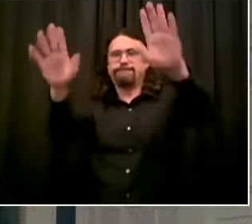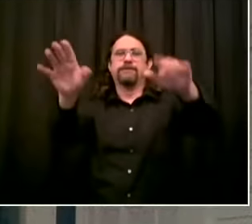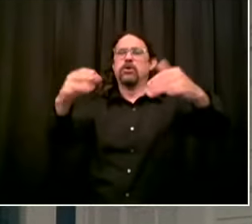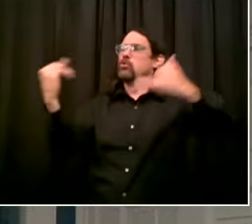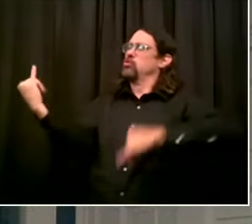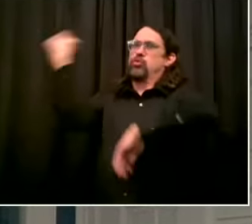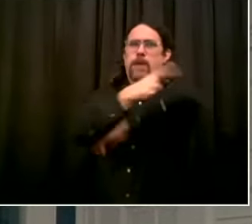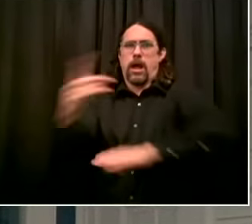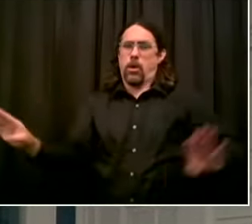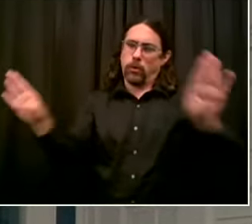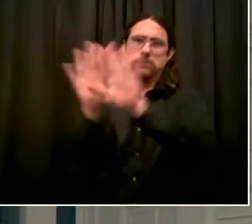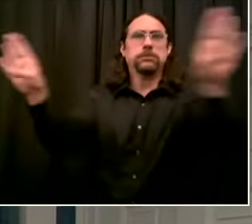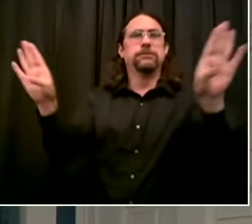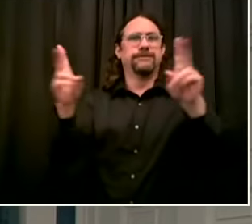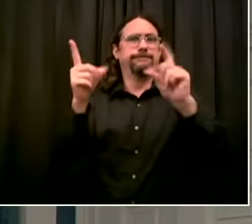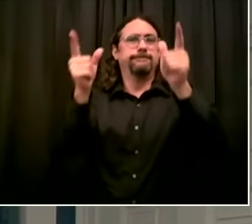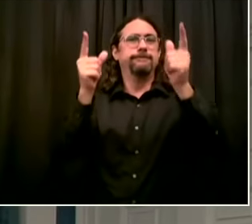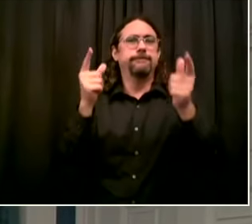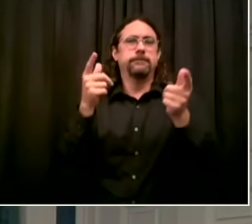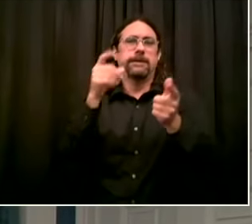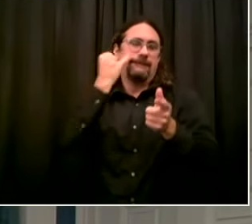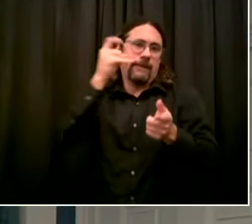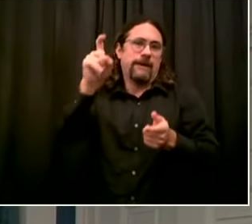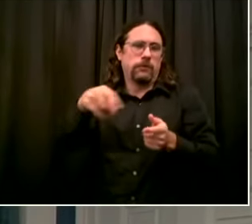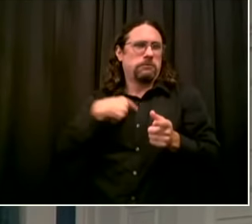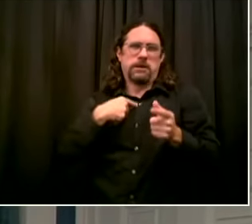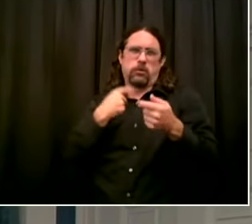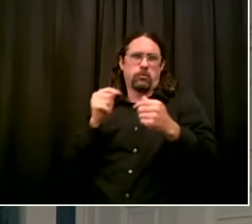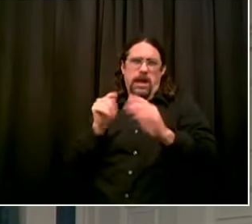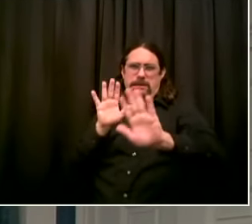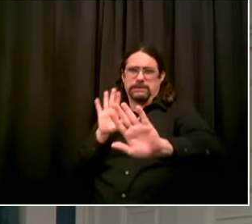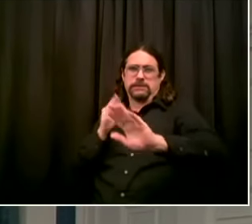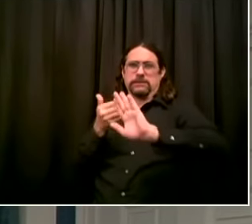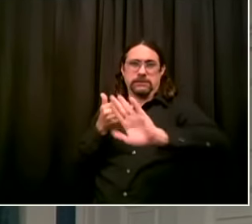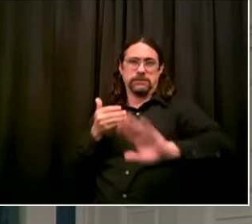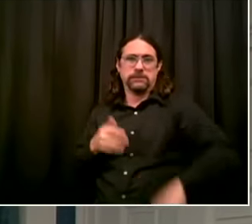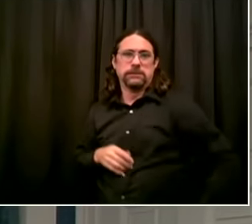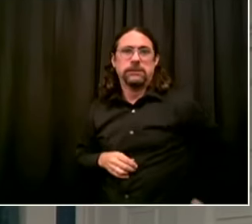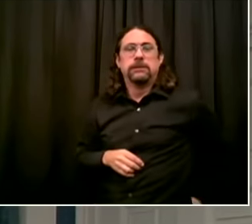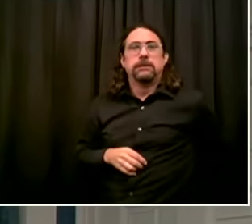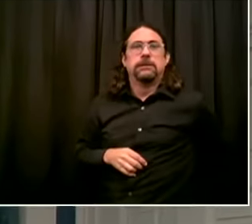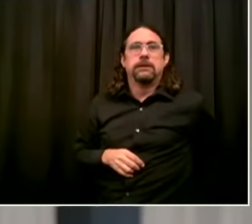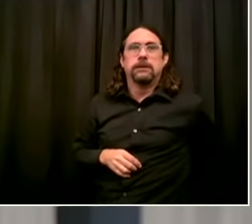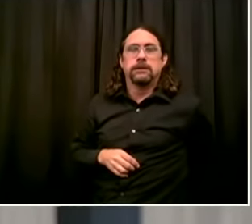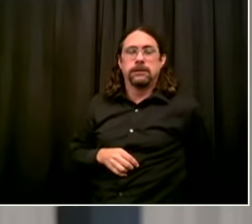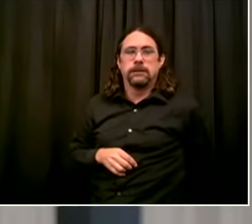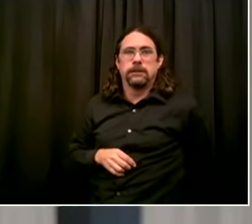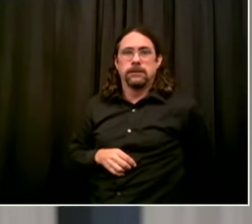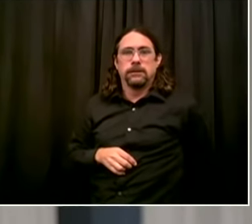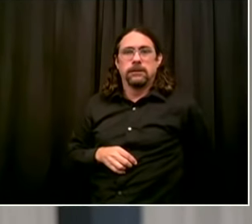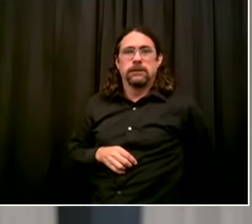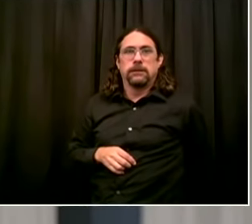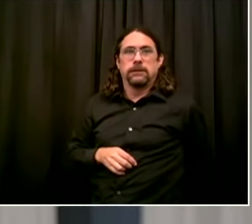YESHIVAS AND CHILD CARE CENTERS, A LOT OF DLIAOGUE HAS LED TO AN OBVIOUS COMMITMENT TO